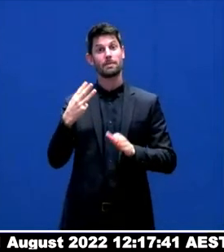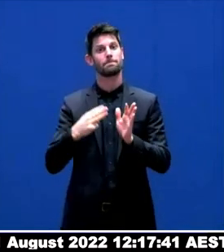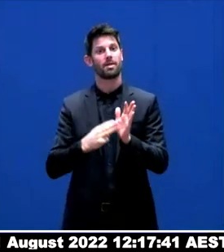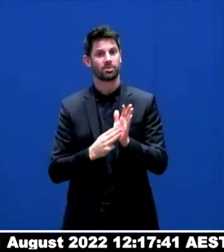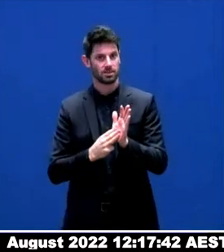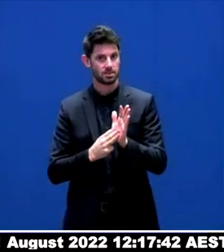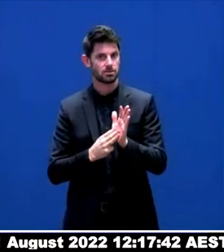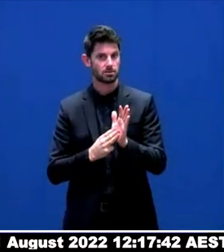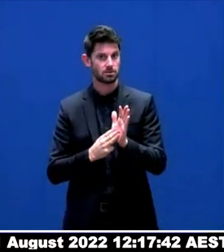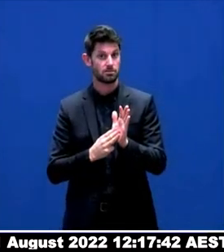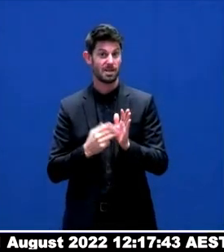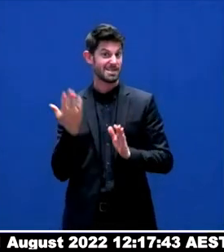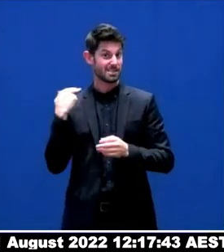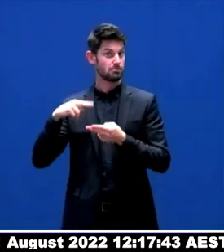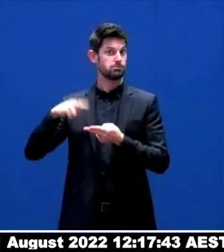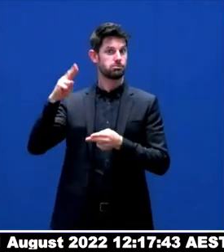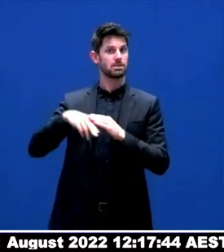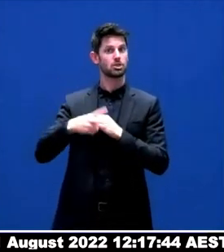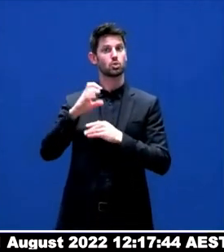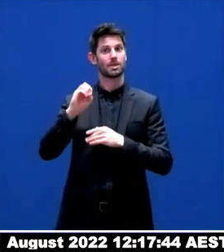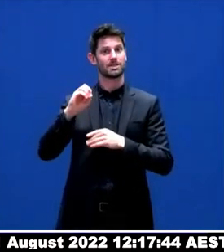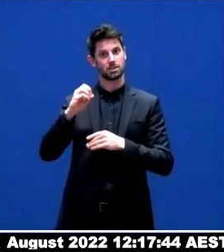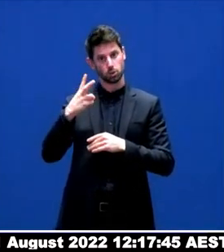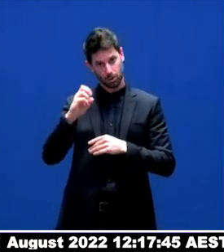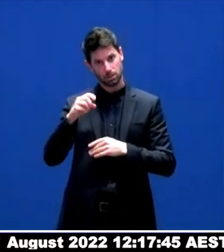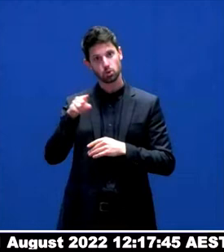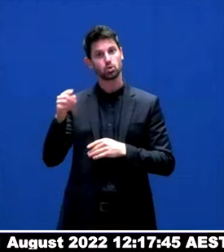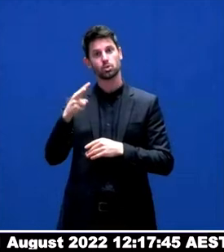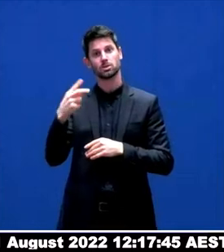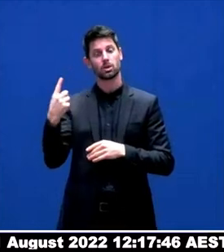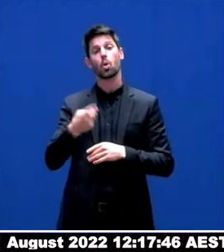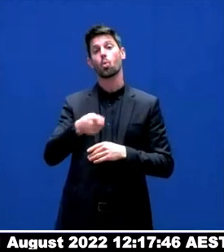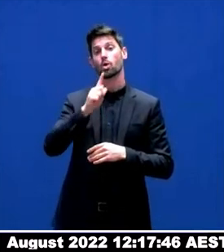And that's now gone up in 2020 to 2021 as 180.8 months.